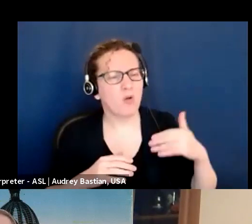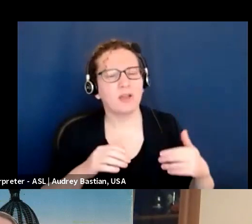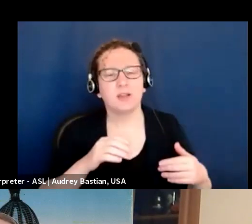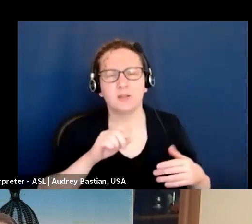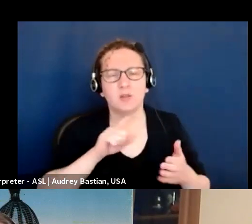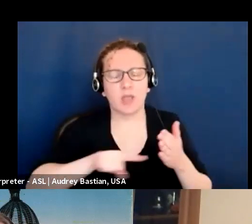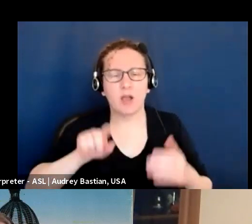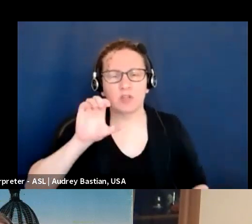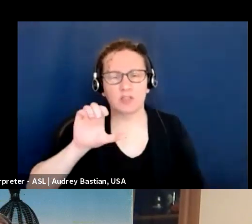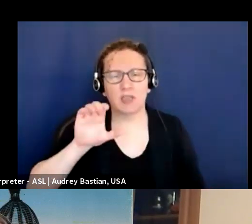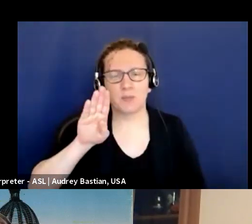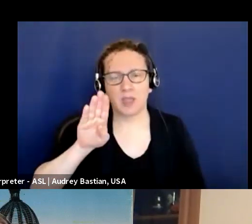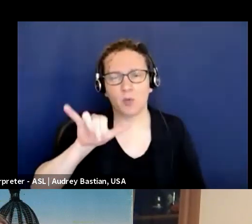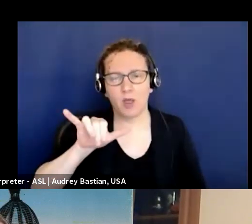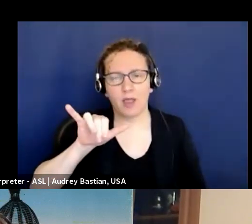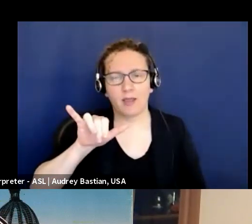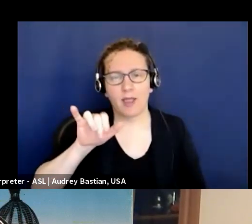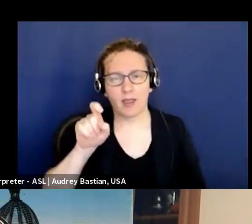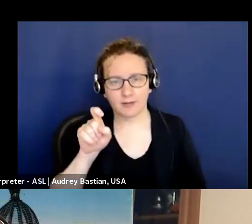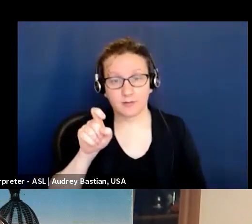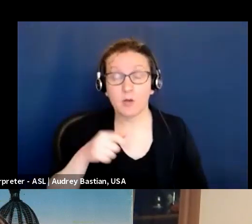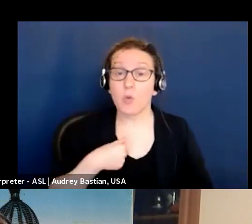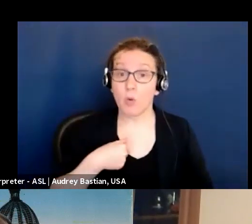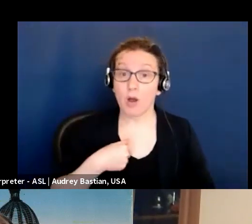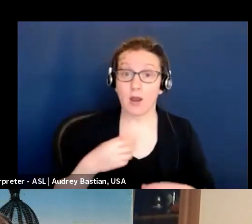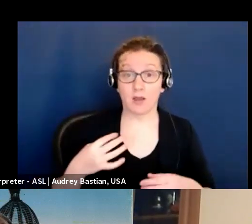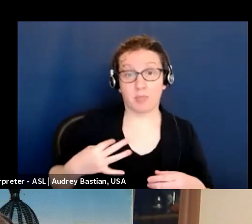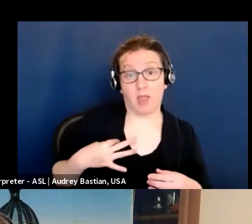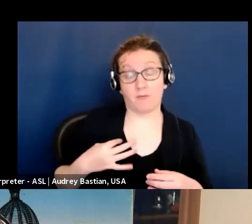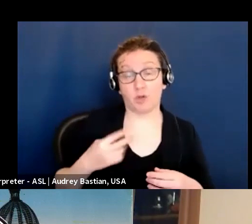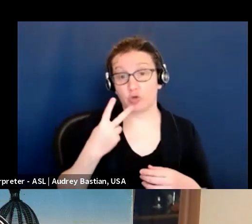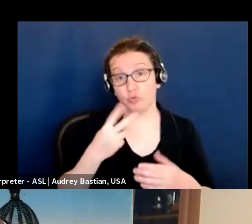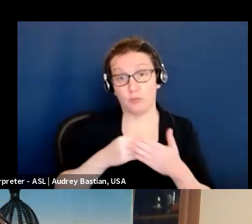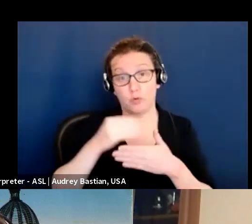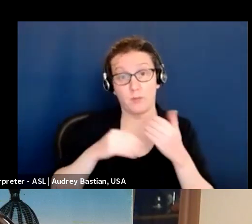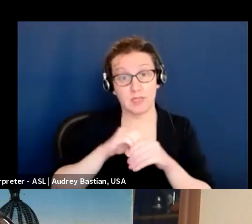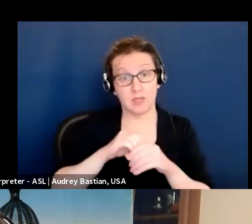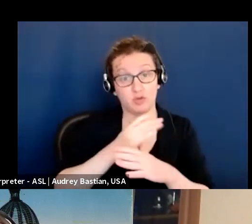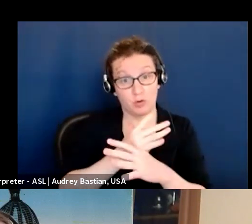I applied to two programs in Germany. And I found out from my fellowship's office.